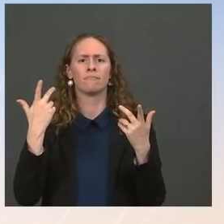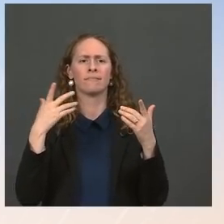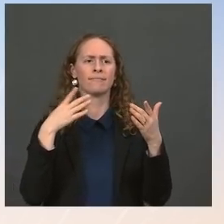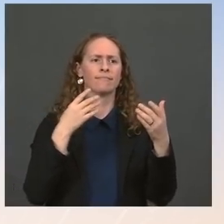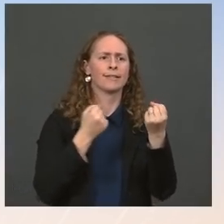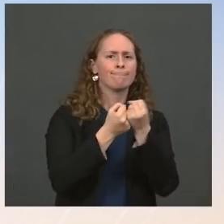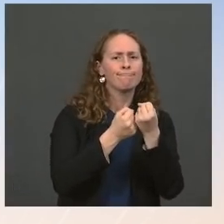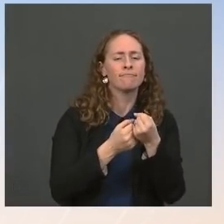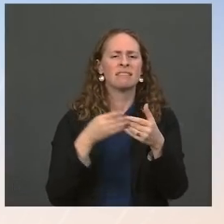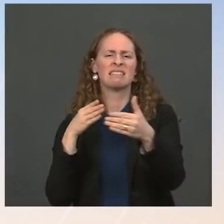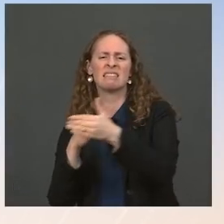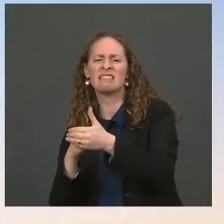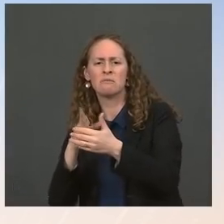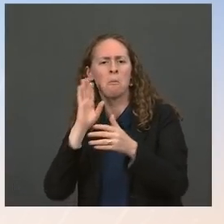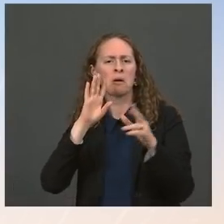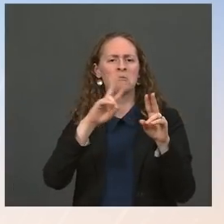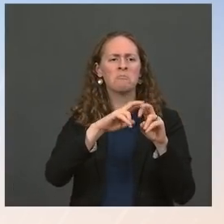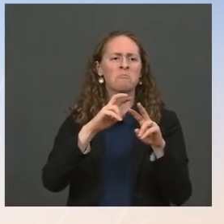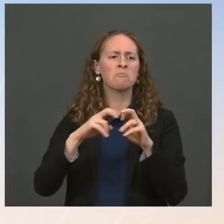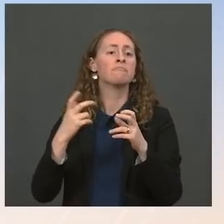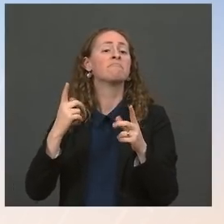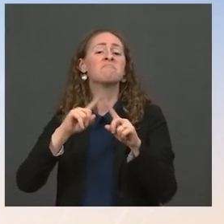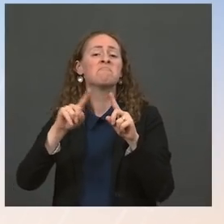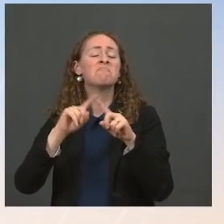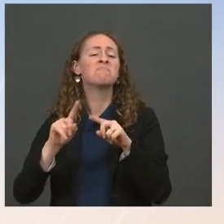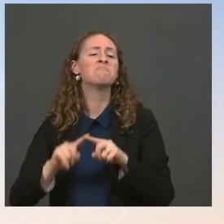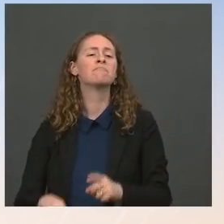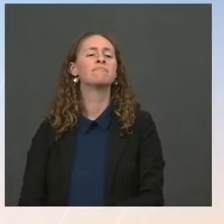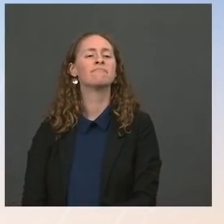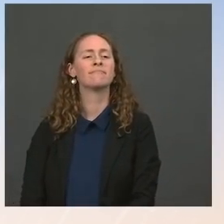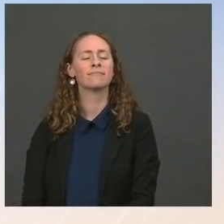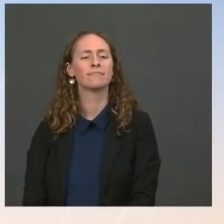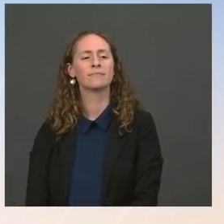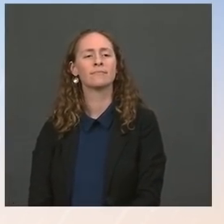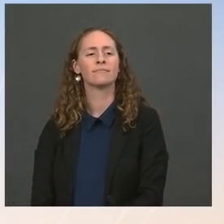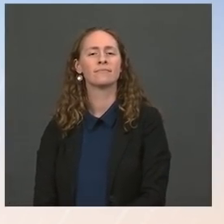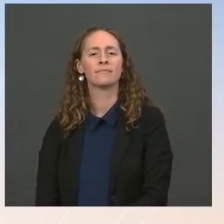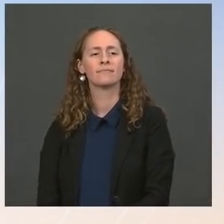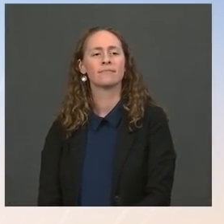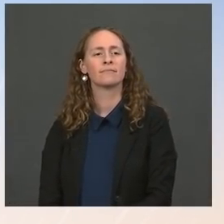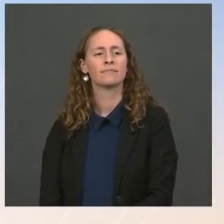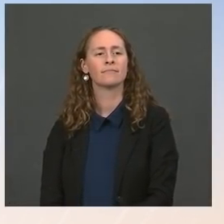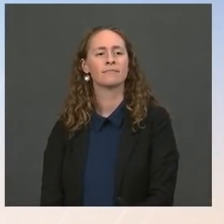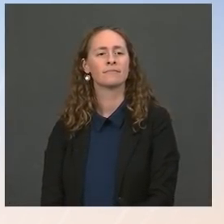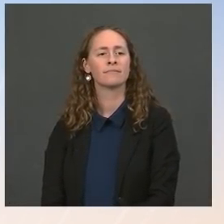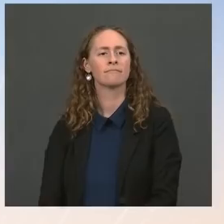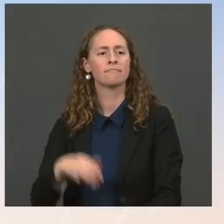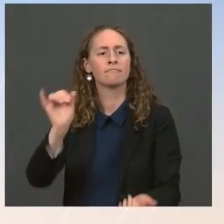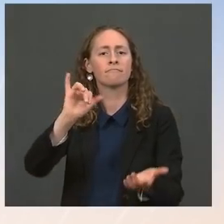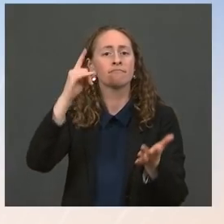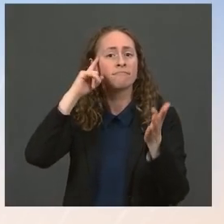So, the topics they're examining include the origins of the reform debate, the Court's role in the constitutional system, the length of service and turnover